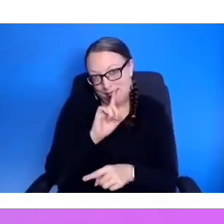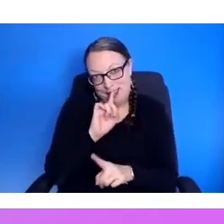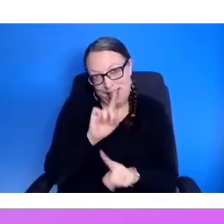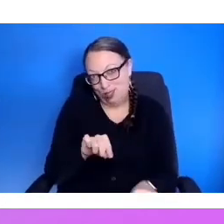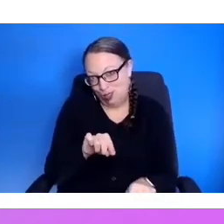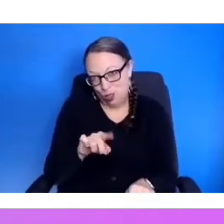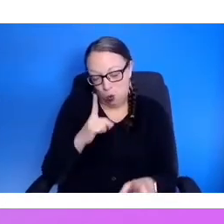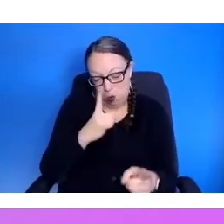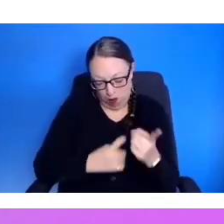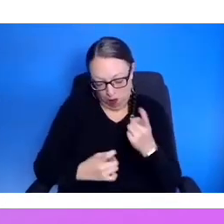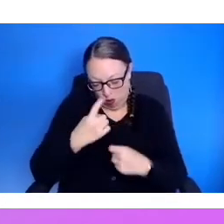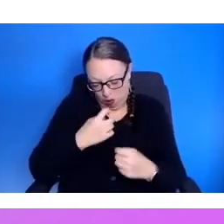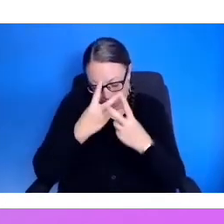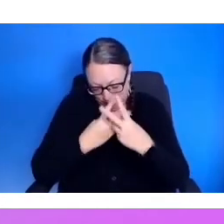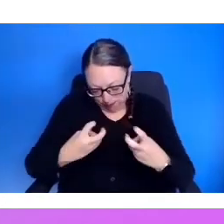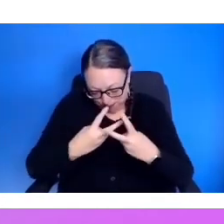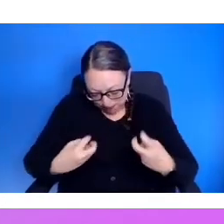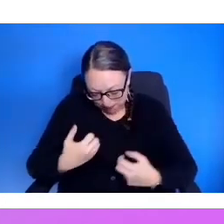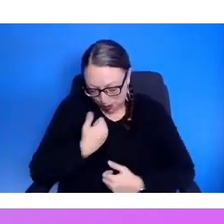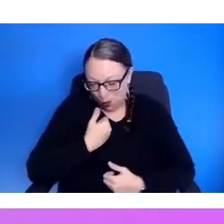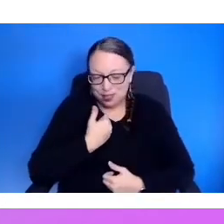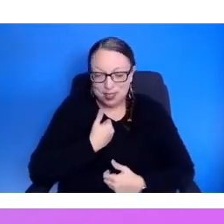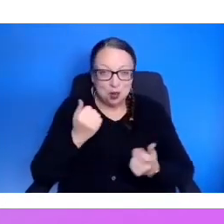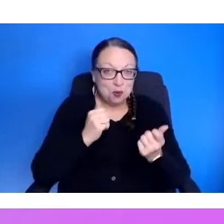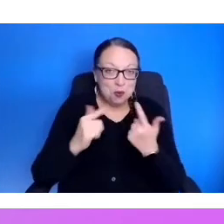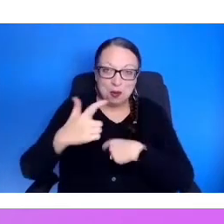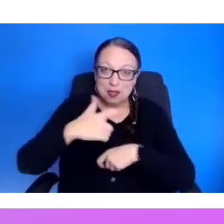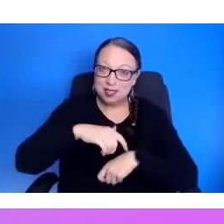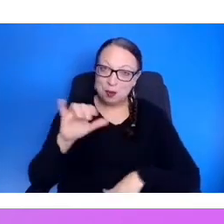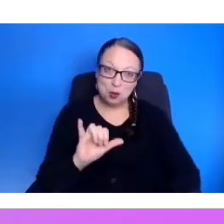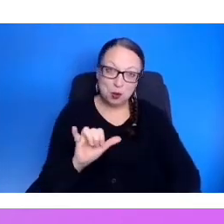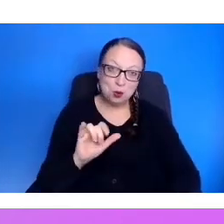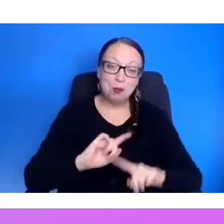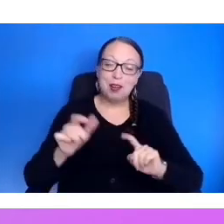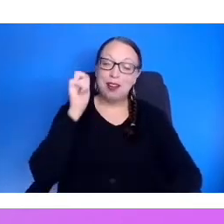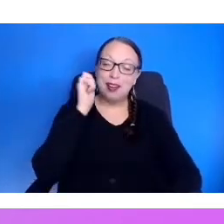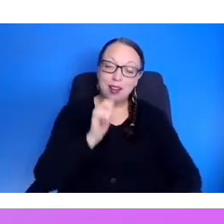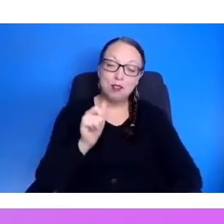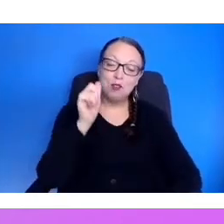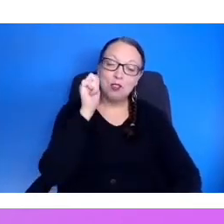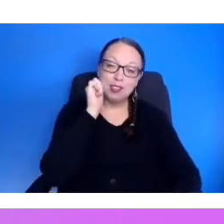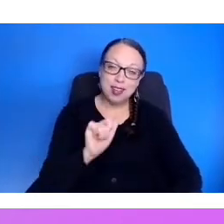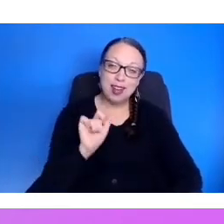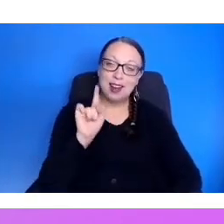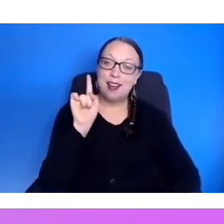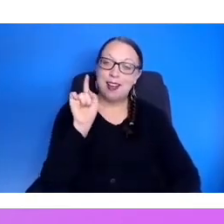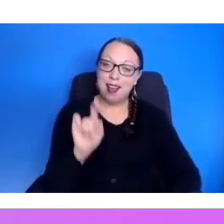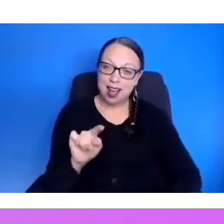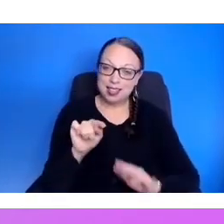all the time as well, so it's that every day just asking a little bit deeper and a little more broadly